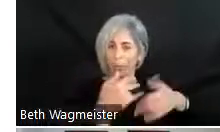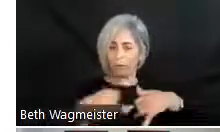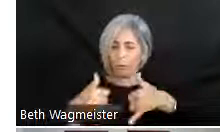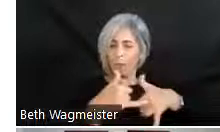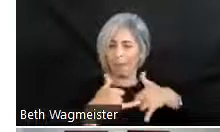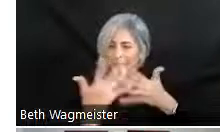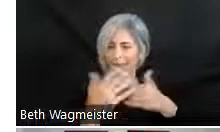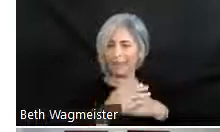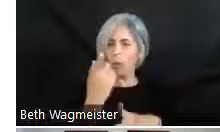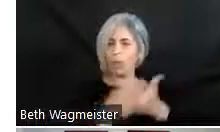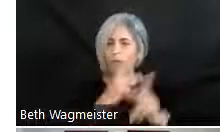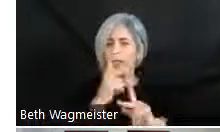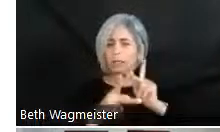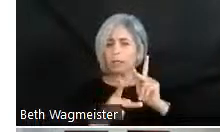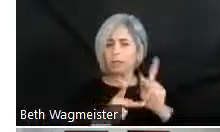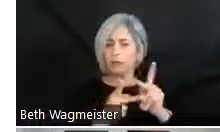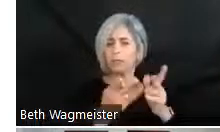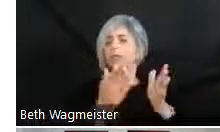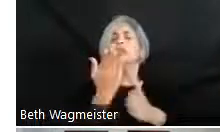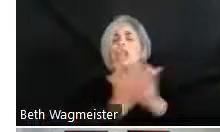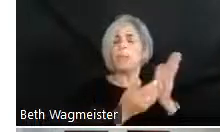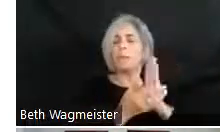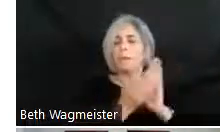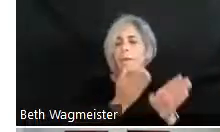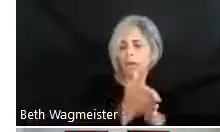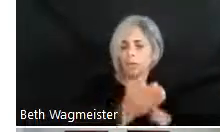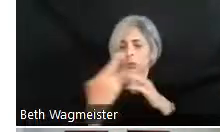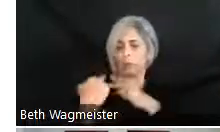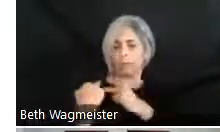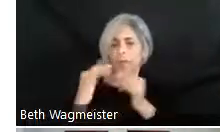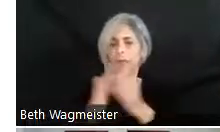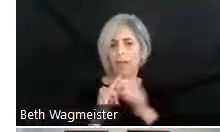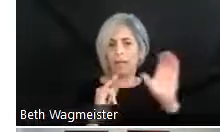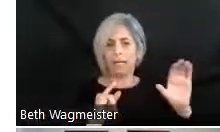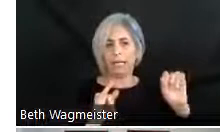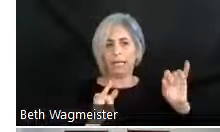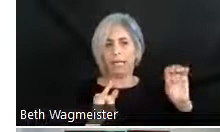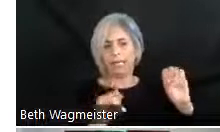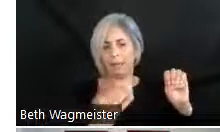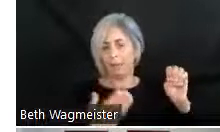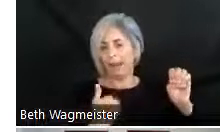are some of the professional responsibilities that Cassie may have as a product owner of